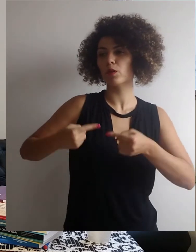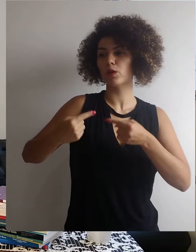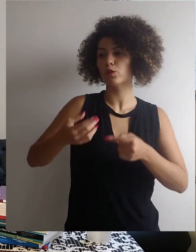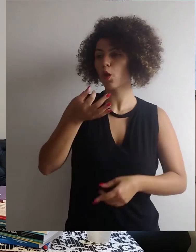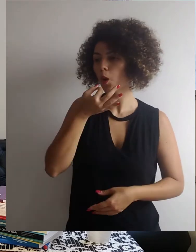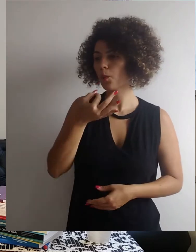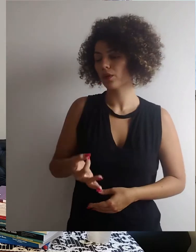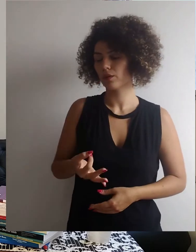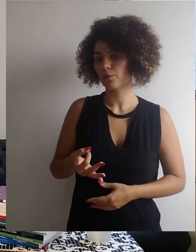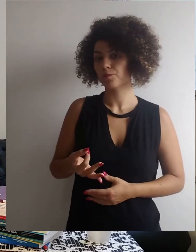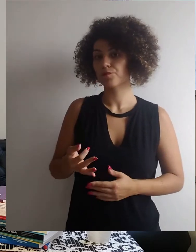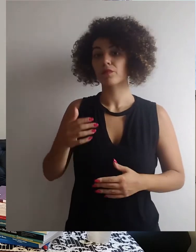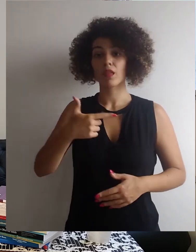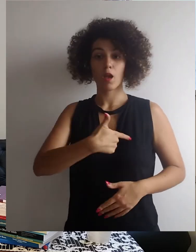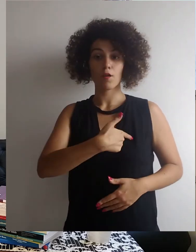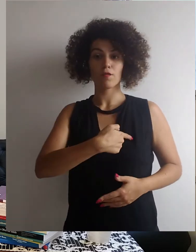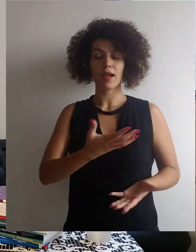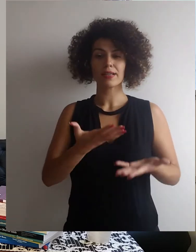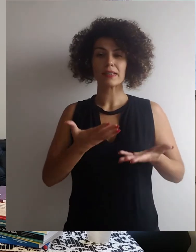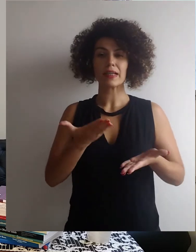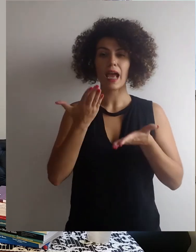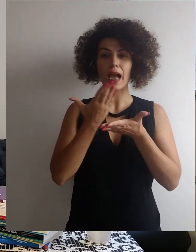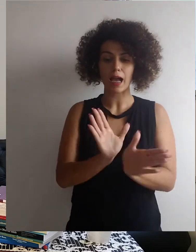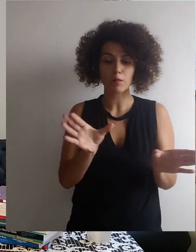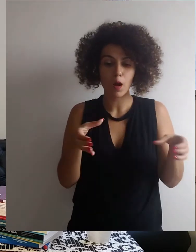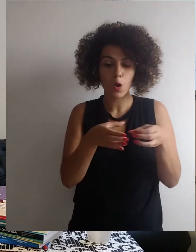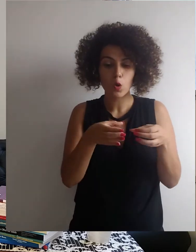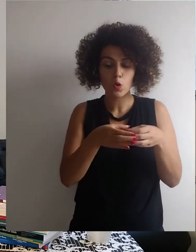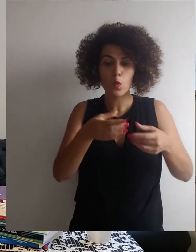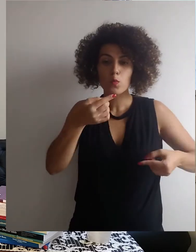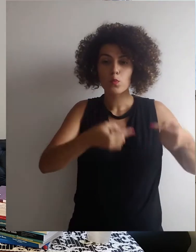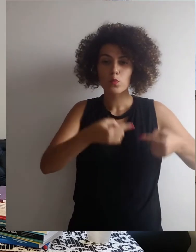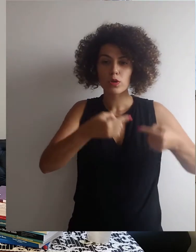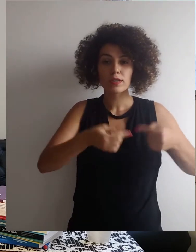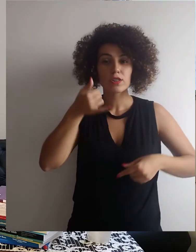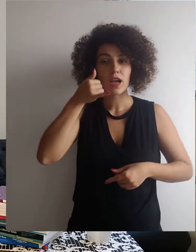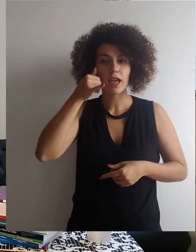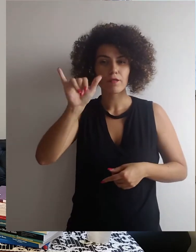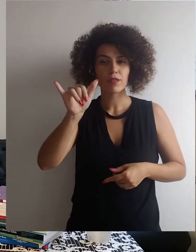15 years of government, Vargas had the idea of wanting to end political parties, so that